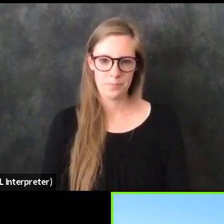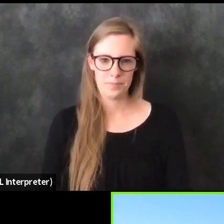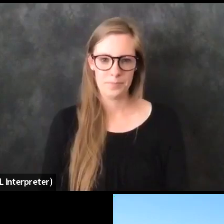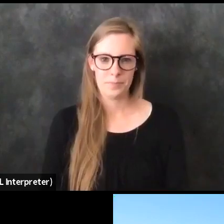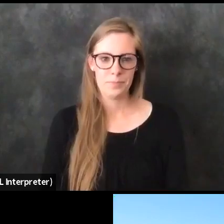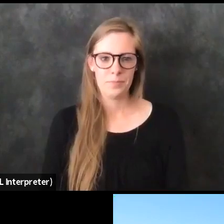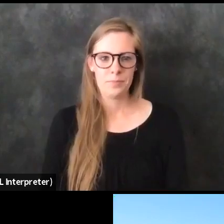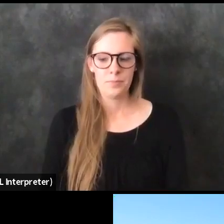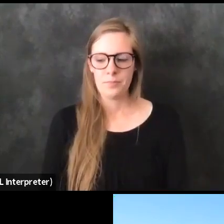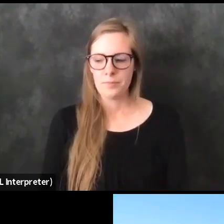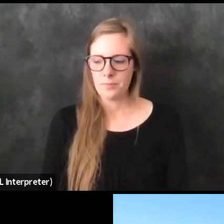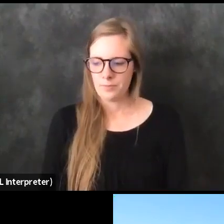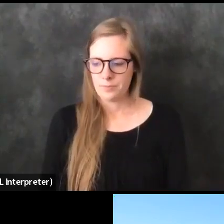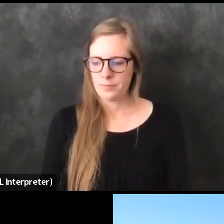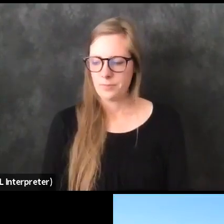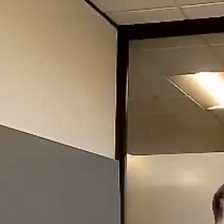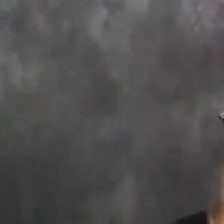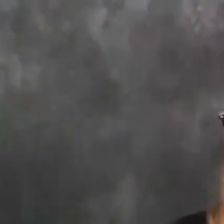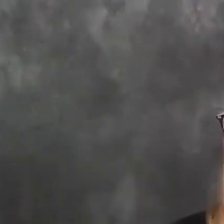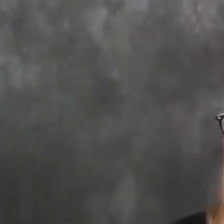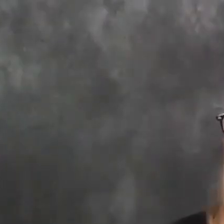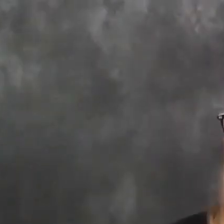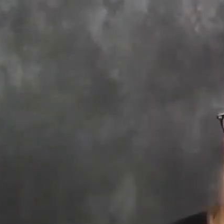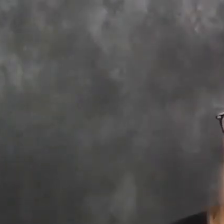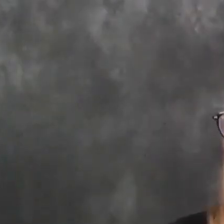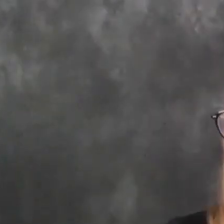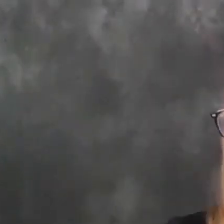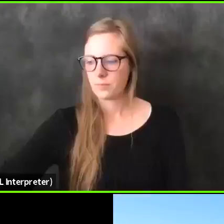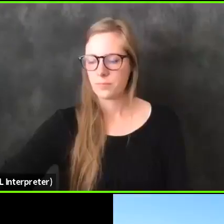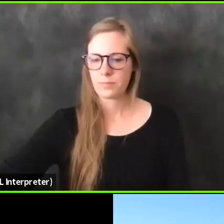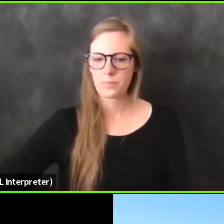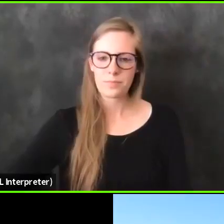And so, Duchesne, appreciate it. I'm going to share a couple of slides